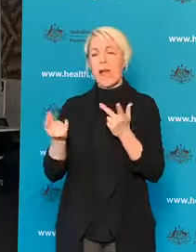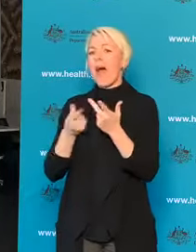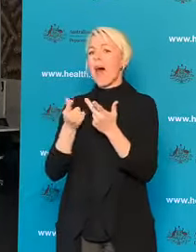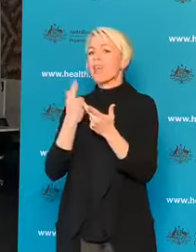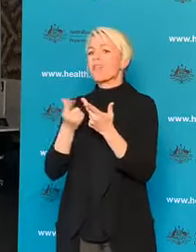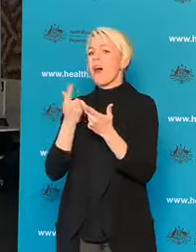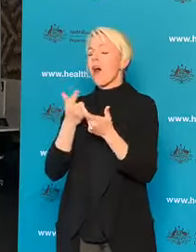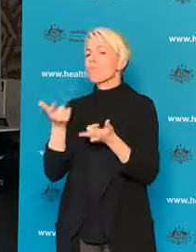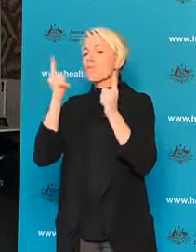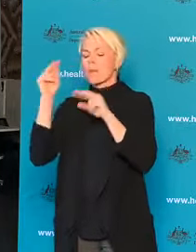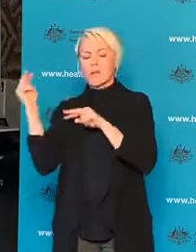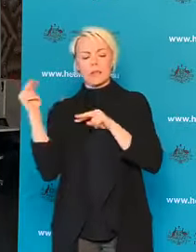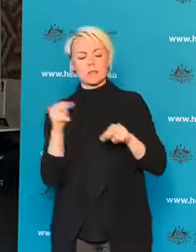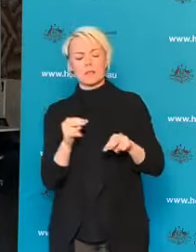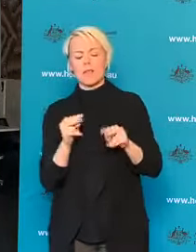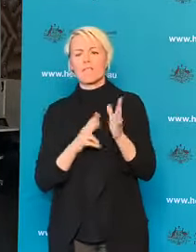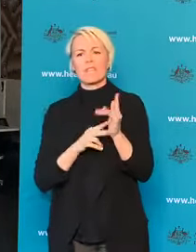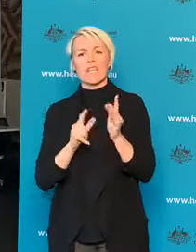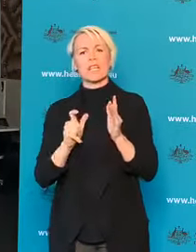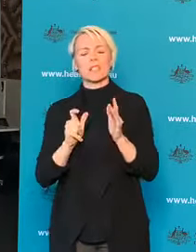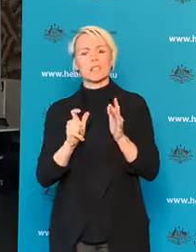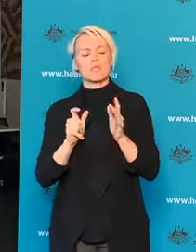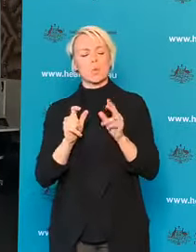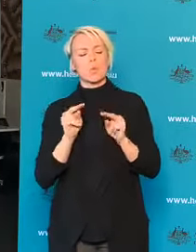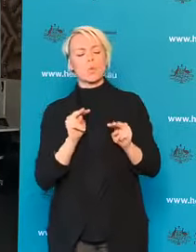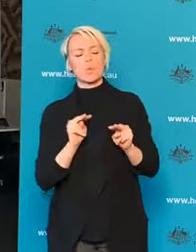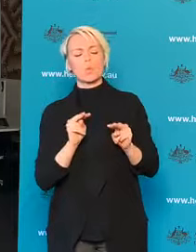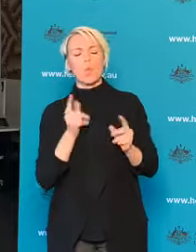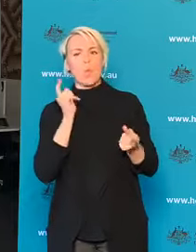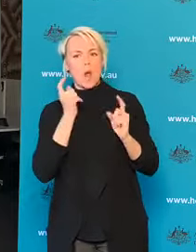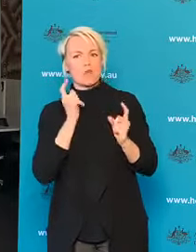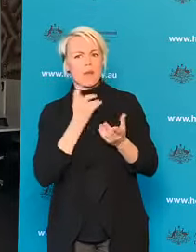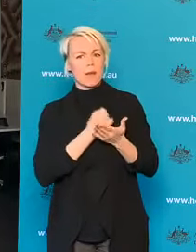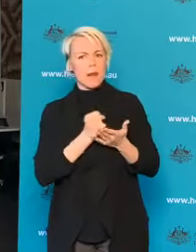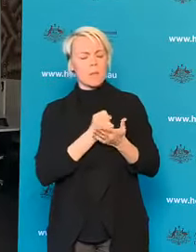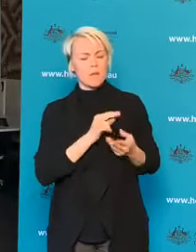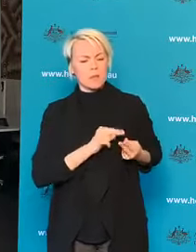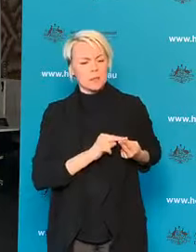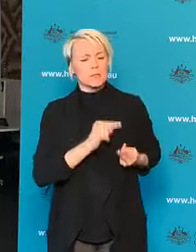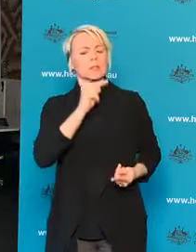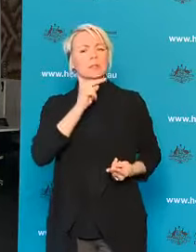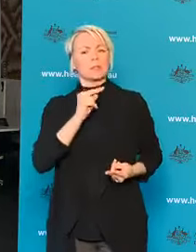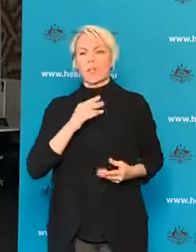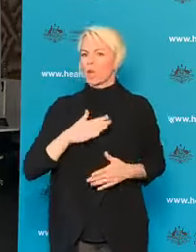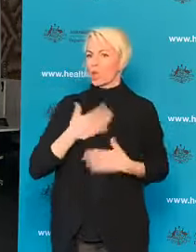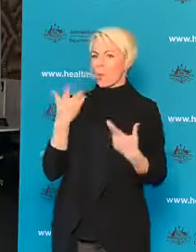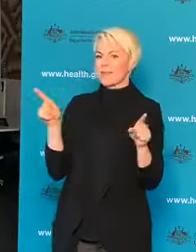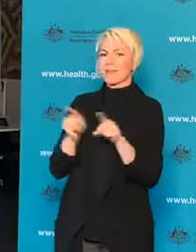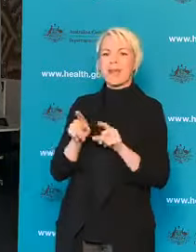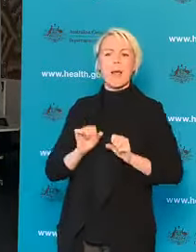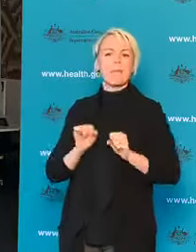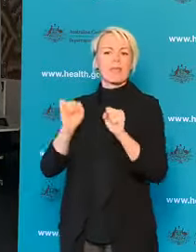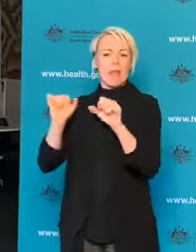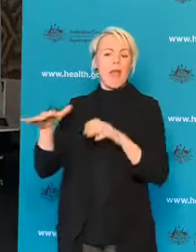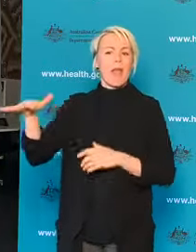looking at what's happening across the border in Victoria and wanting to make sure that we don't see further